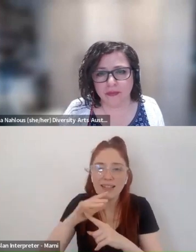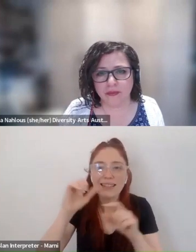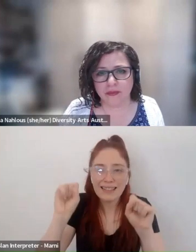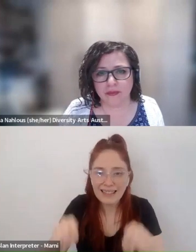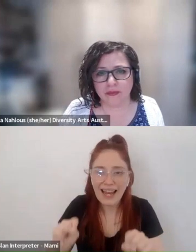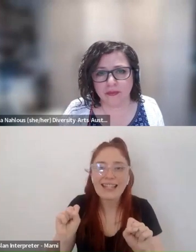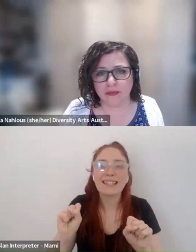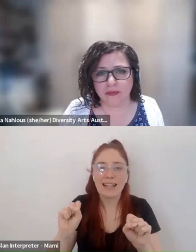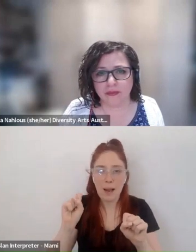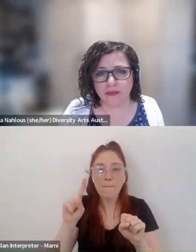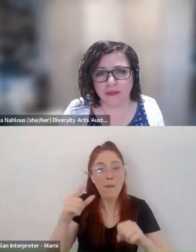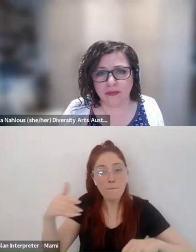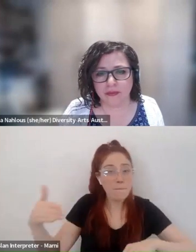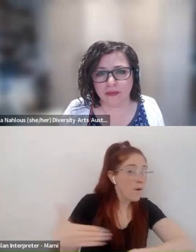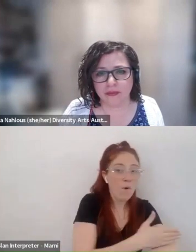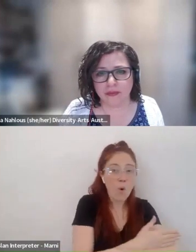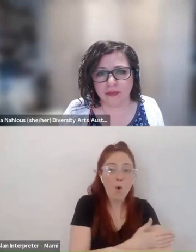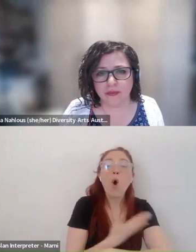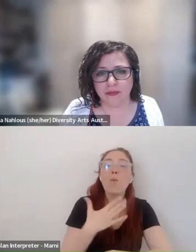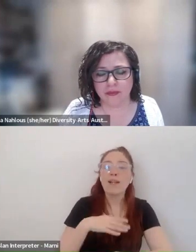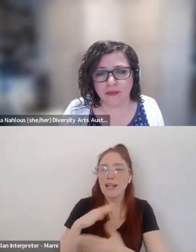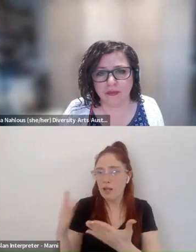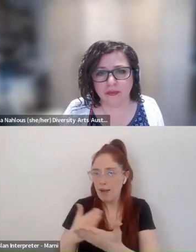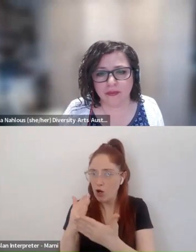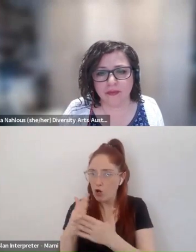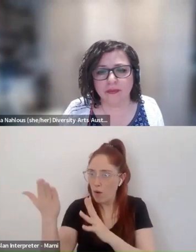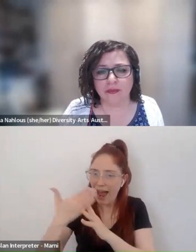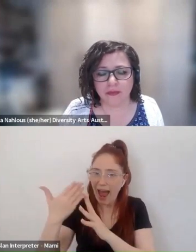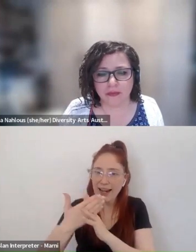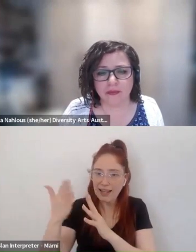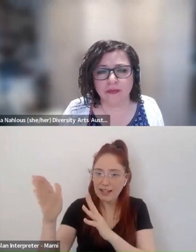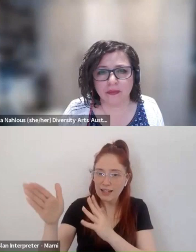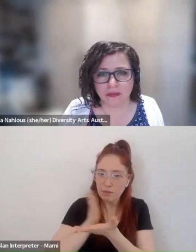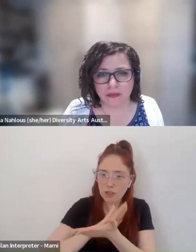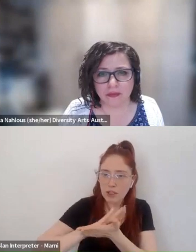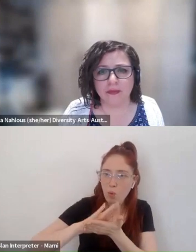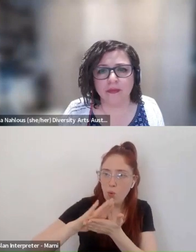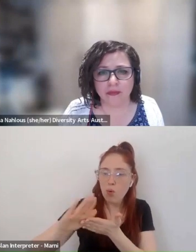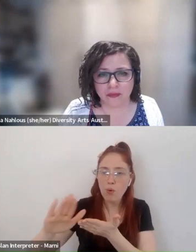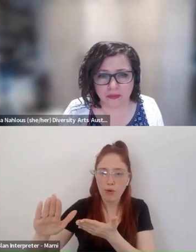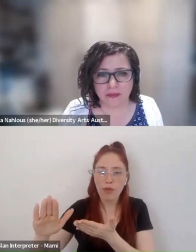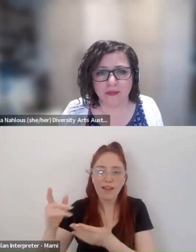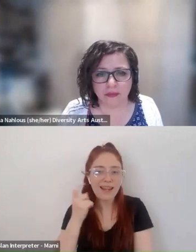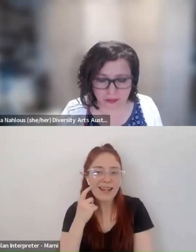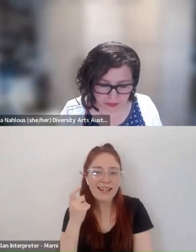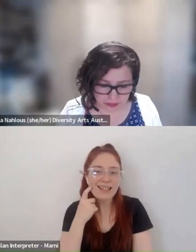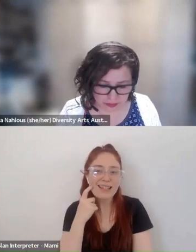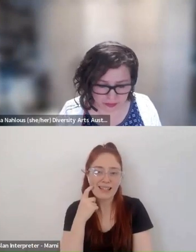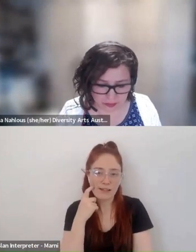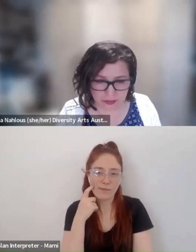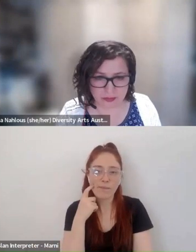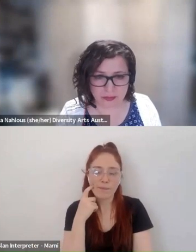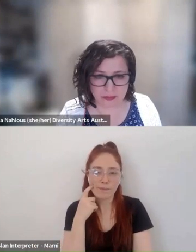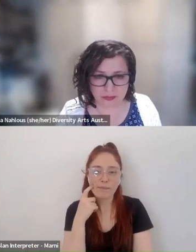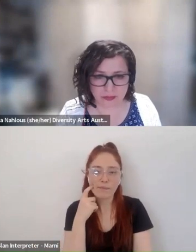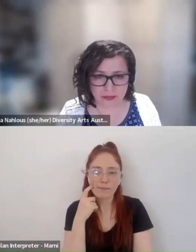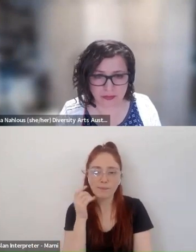how to make that easy for everyone involved, and how to make that access easy. So I think, you know, I, that's what